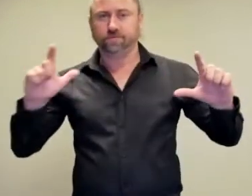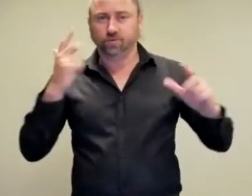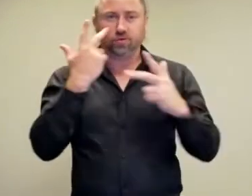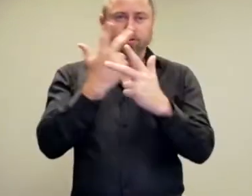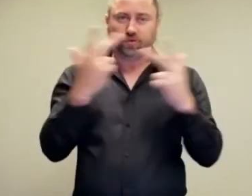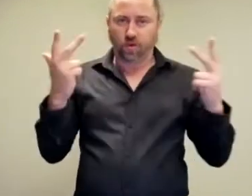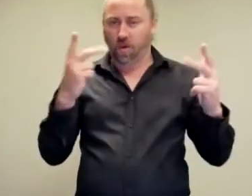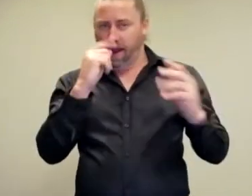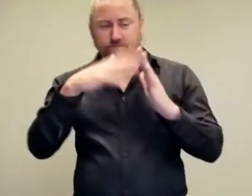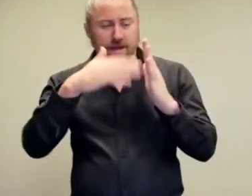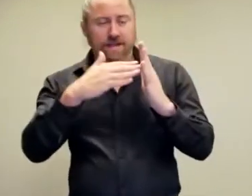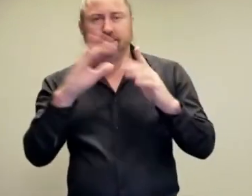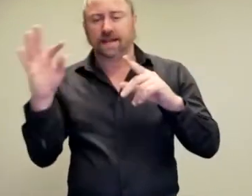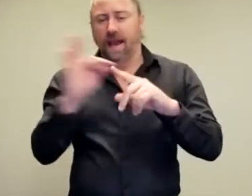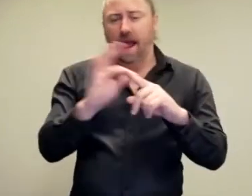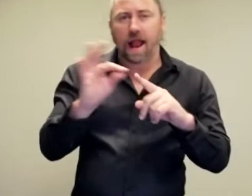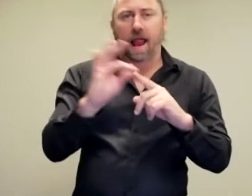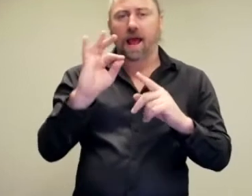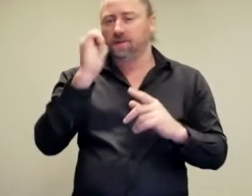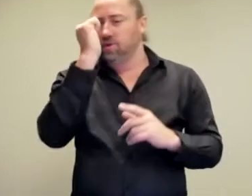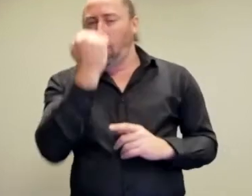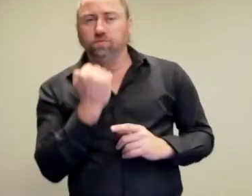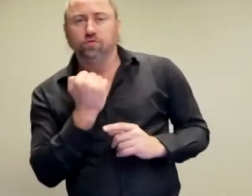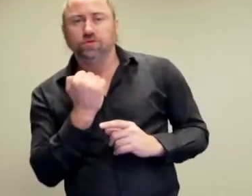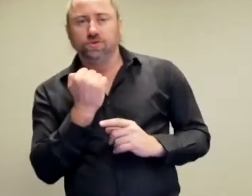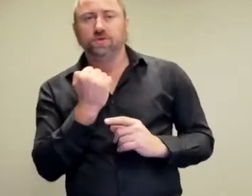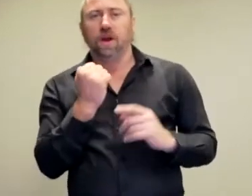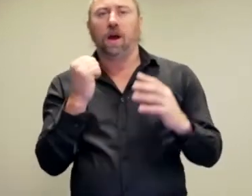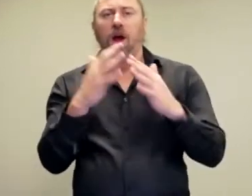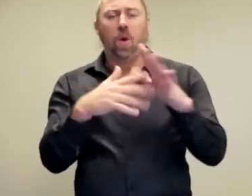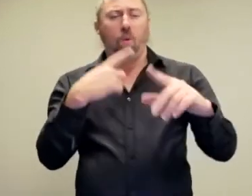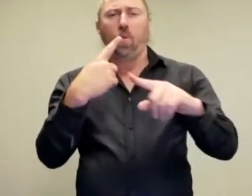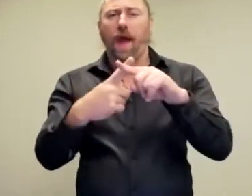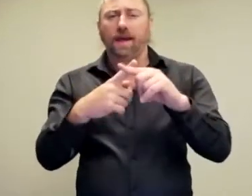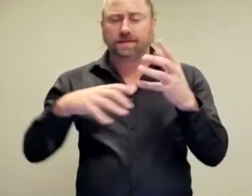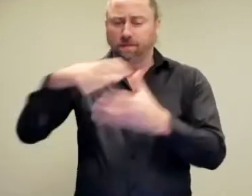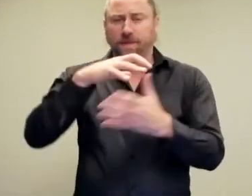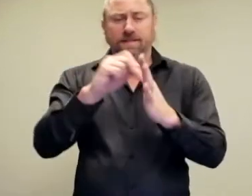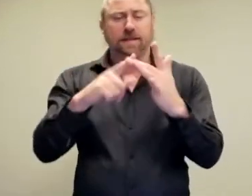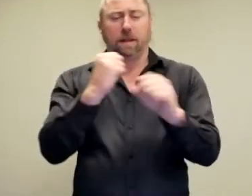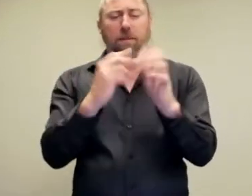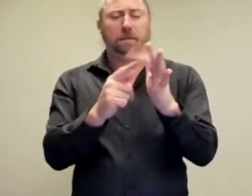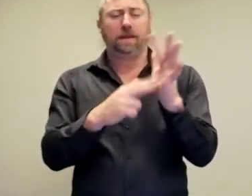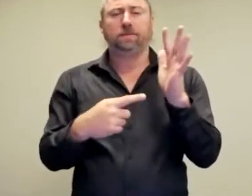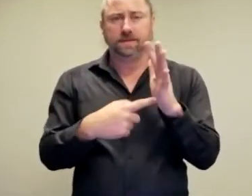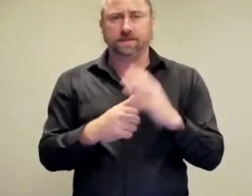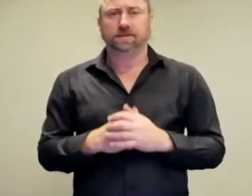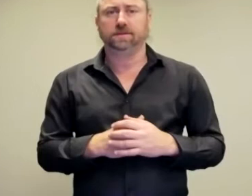through the use of colour, sculptural form and encaustic wax mixed with pigments. The abstract plains of colour recall the